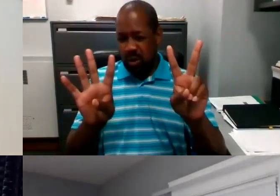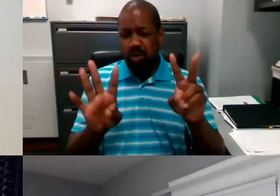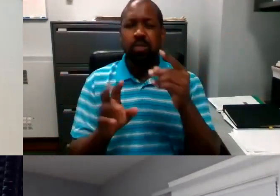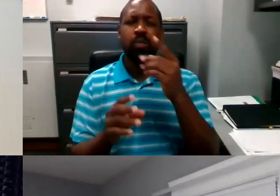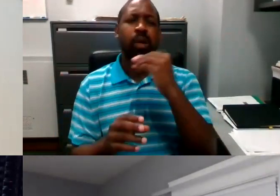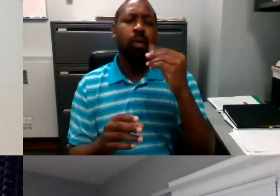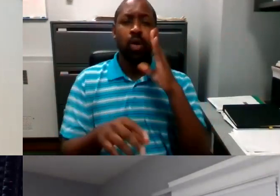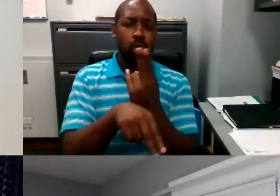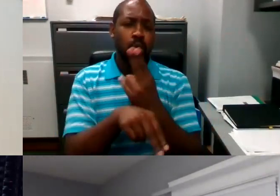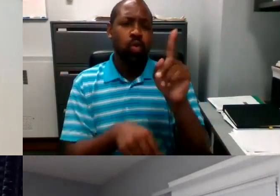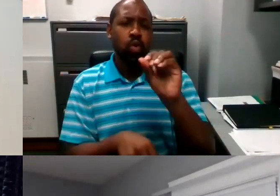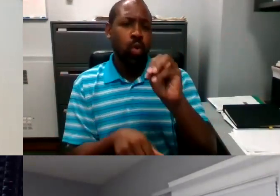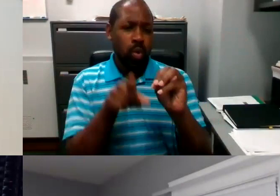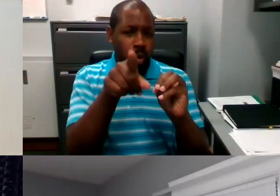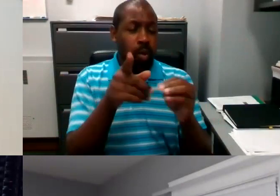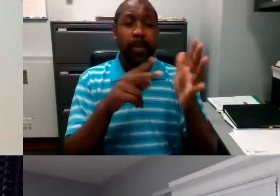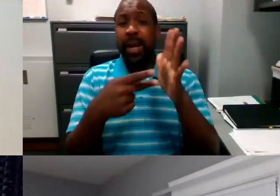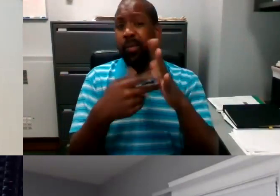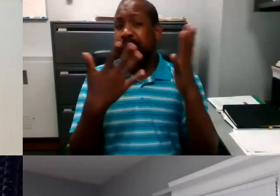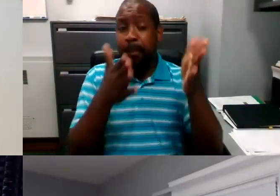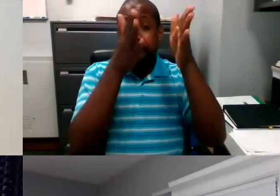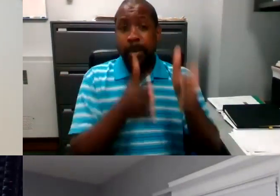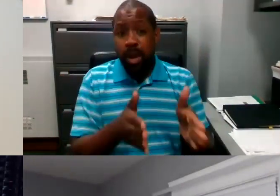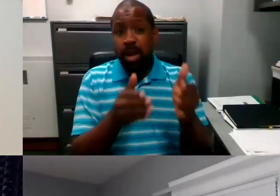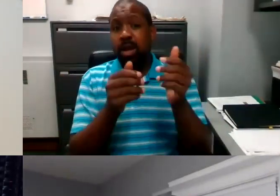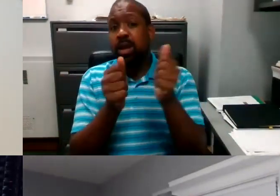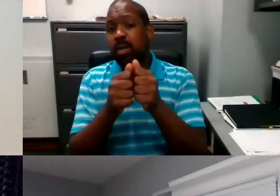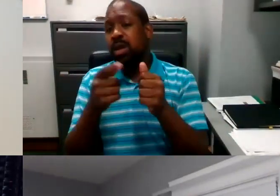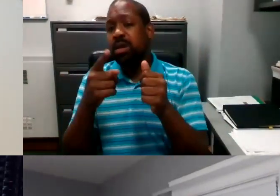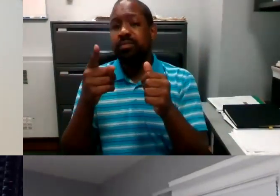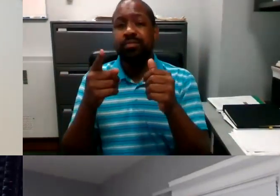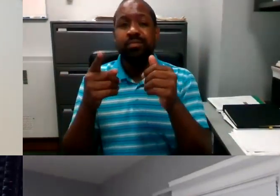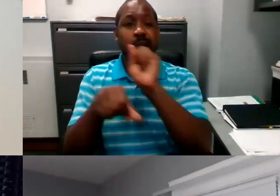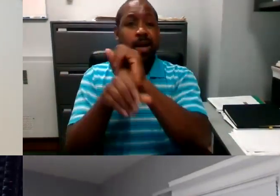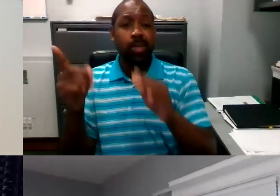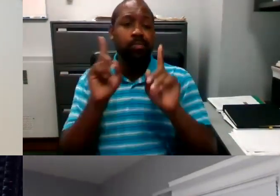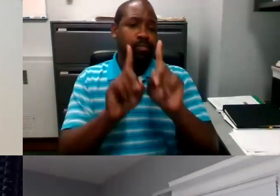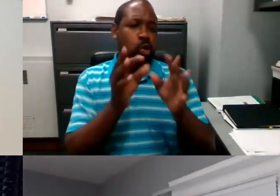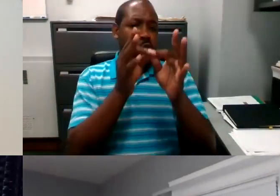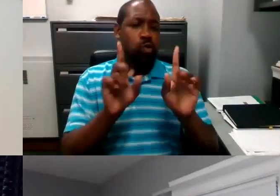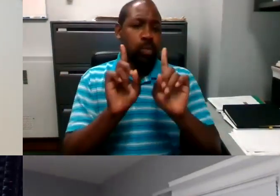WE REALLY WANT TO GET DIFFERENT THEMES GOING.